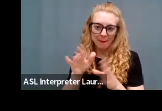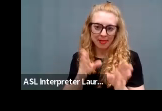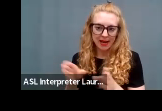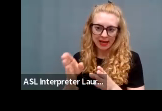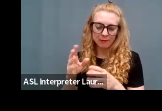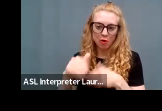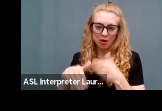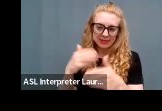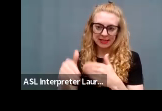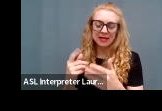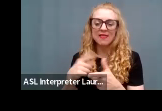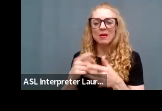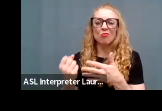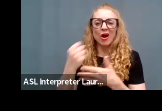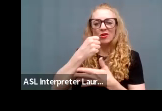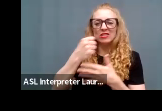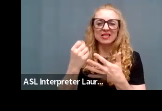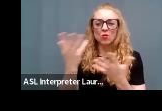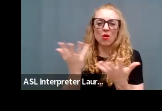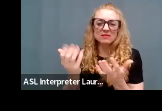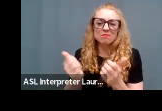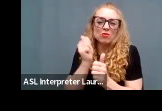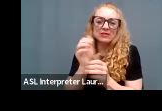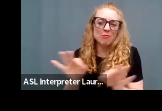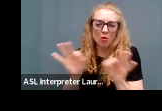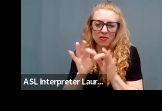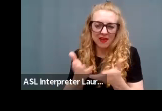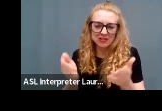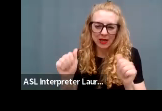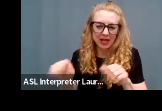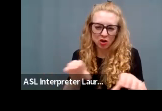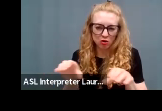prioritize what are the most important meaningful things that we can do right off the out of the